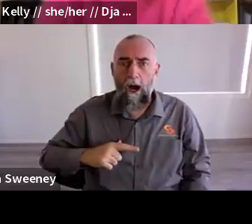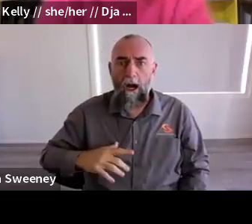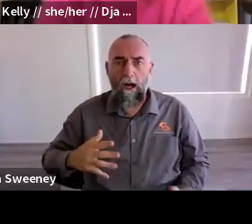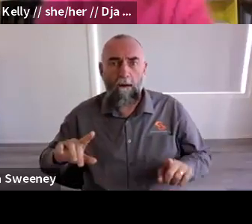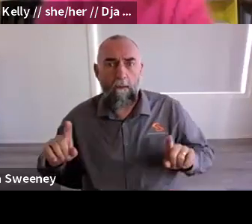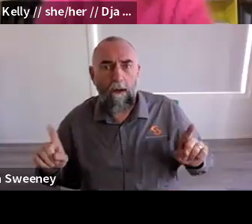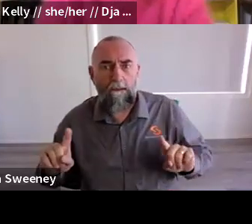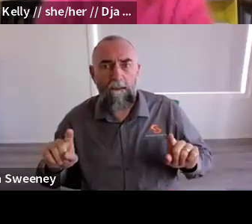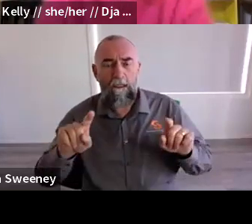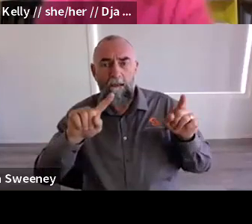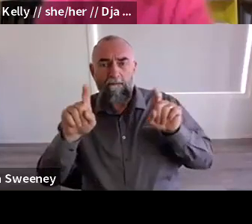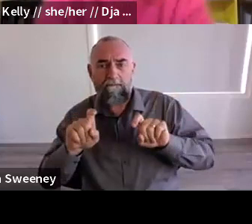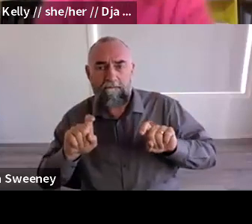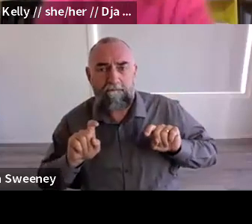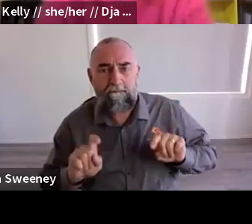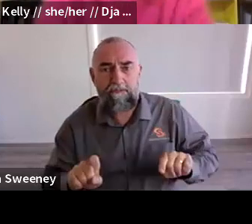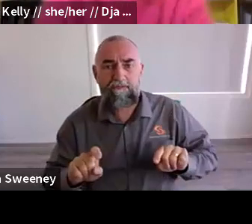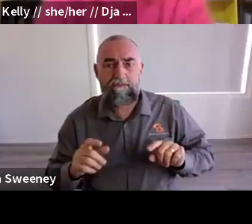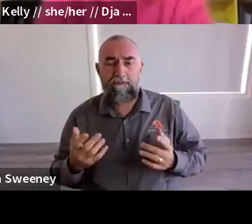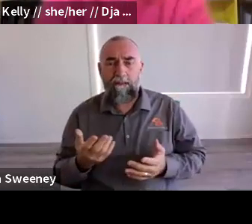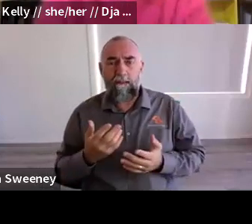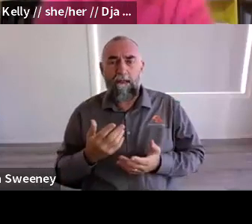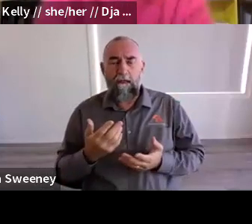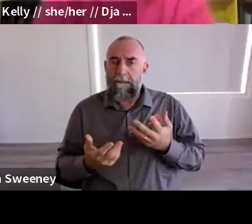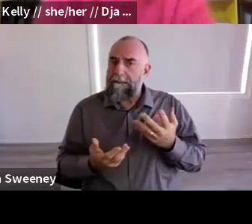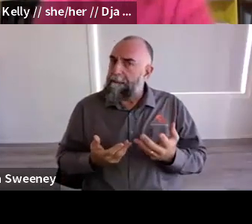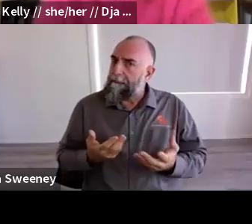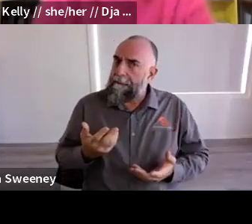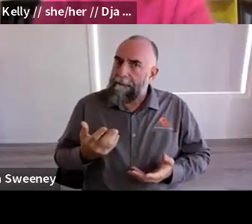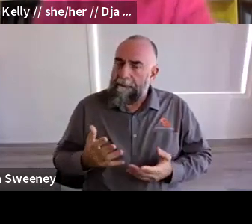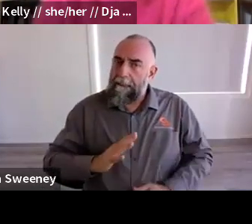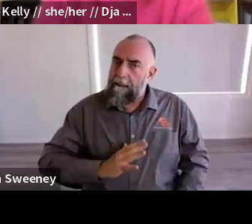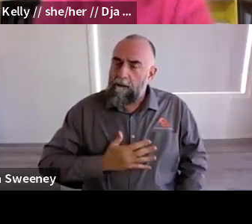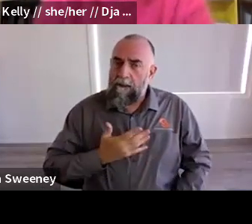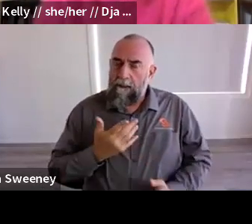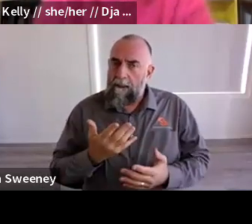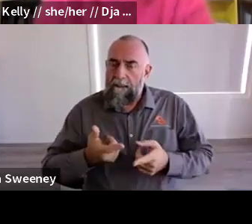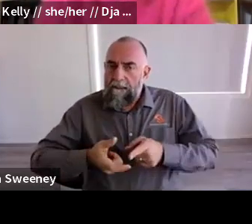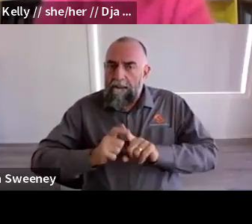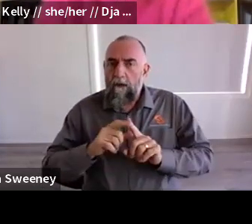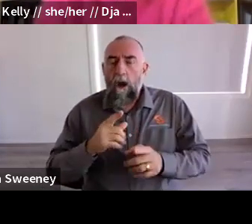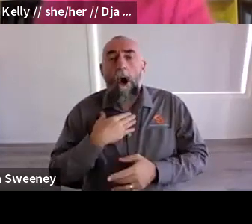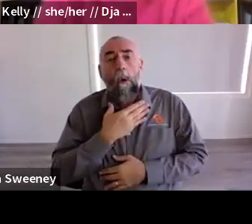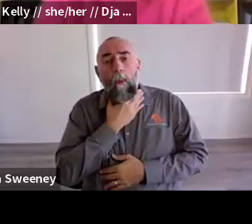to be able to speak. 'Cause some countrymen don't know where to start. They don't know where to begin. Why are you doing this, this is wrong. Yeah,